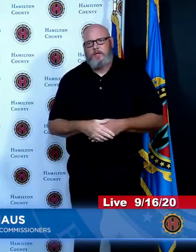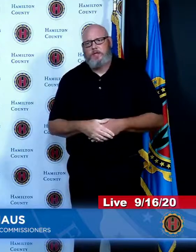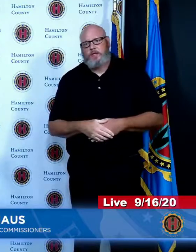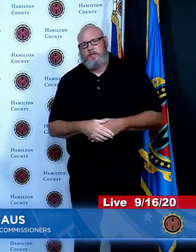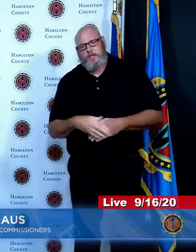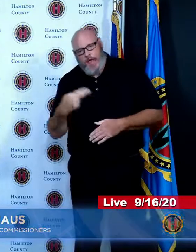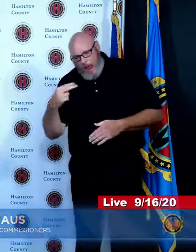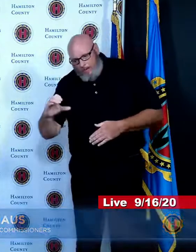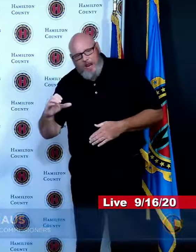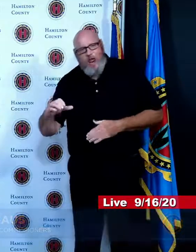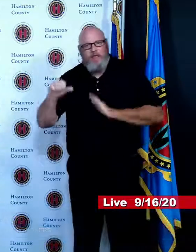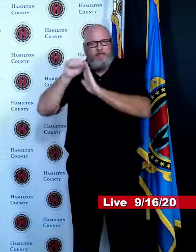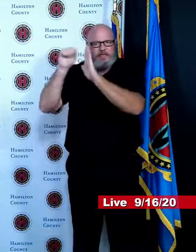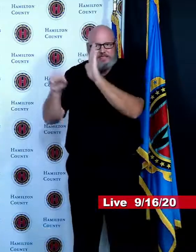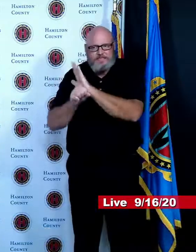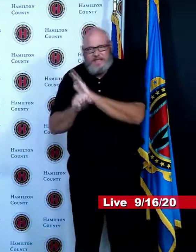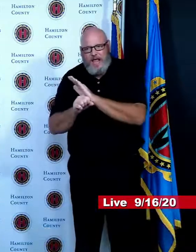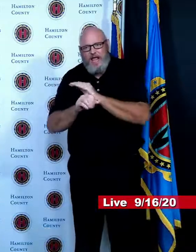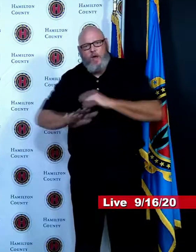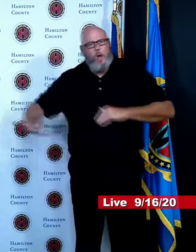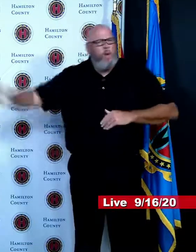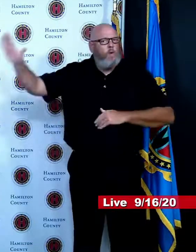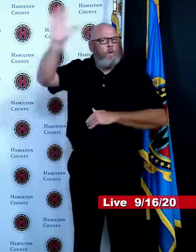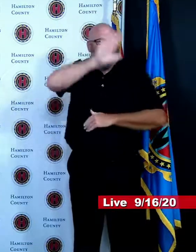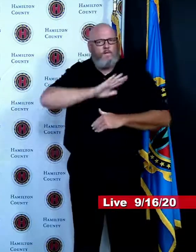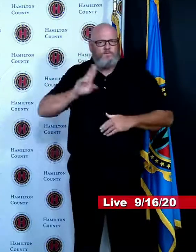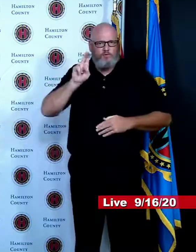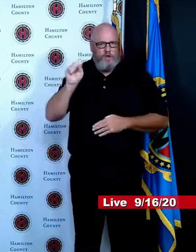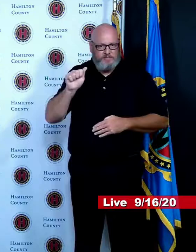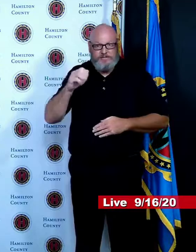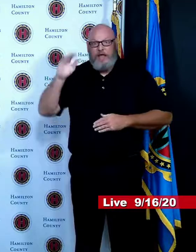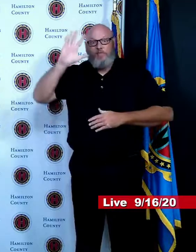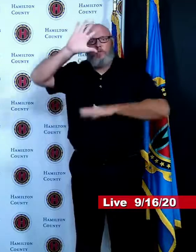questions Bridget yeah Megan Mitchell from WLWT news 5 has